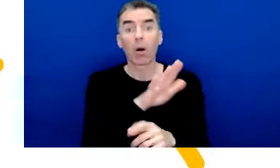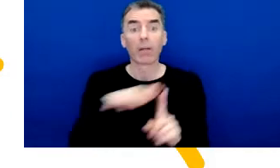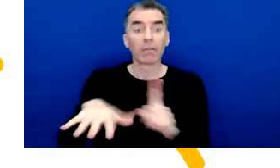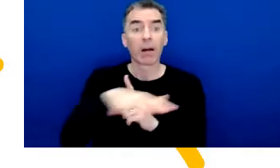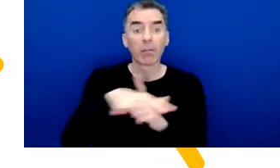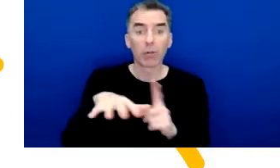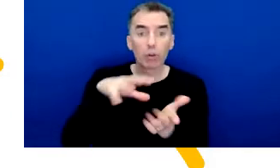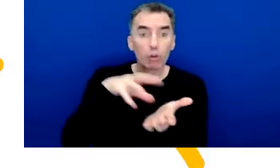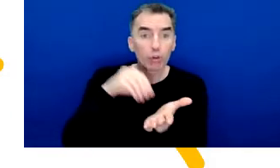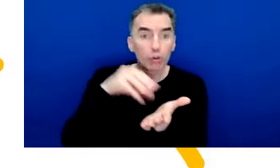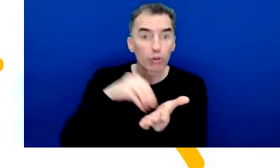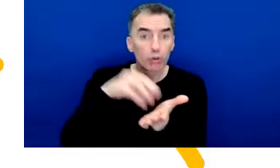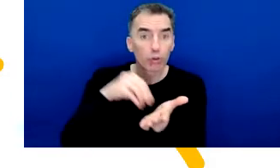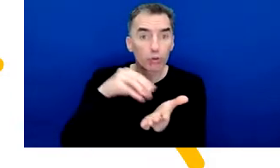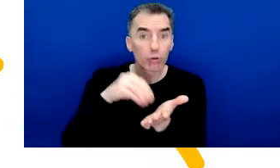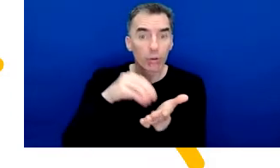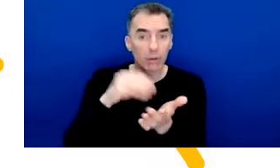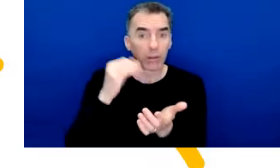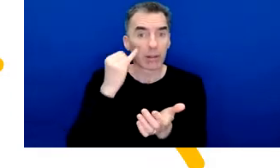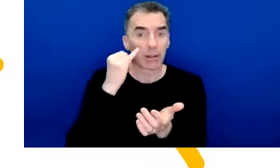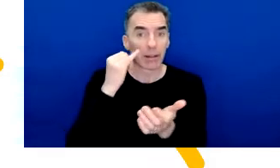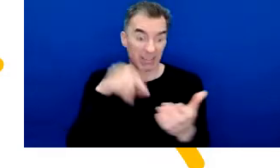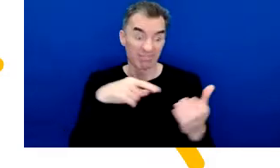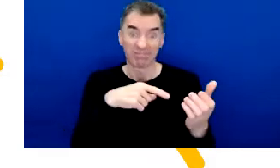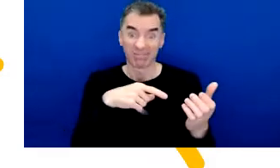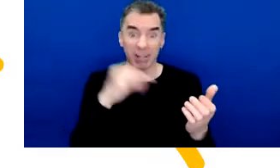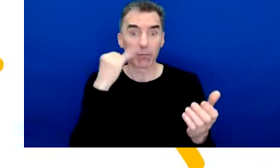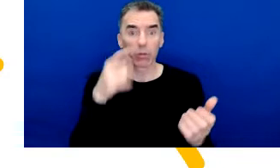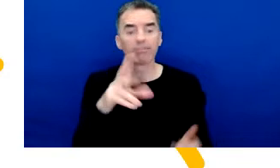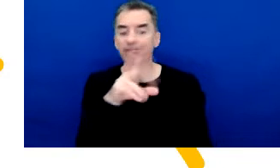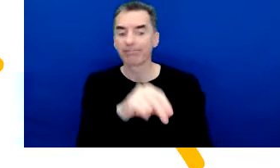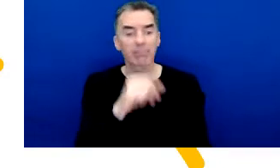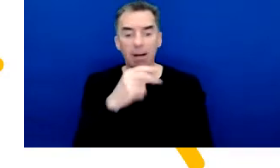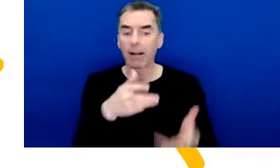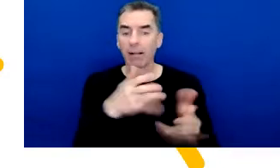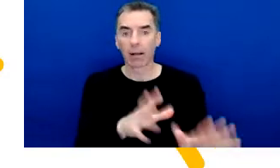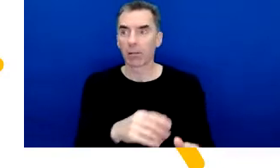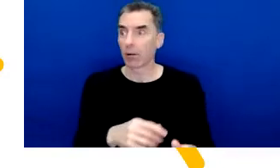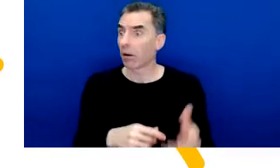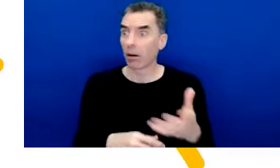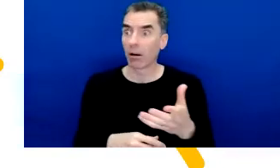and when we take it away, we take away that their way of finding information.